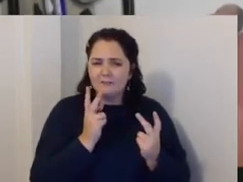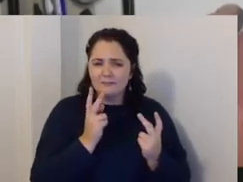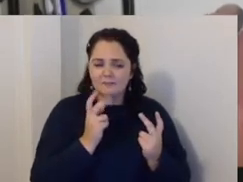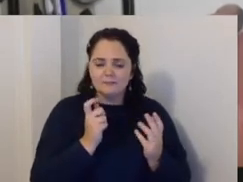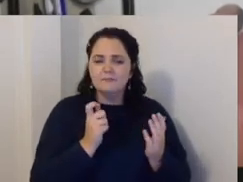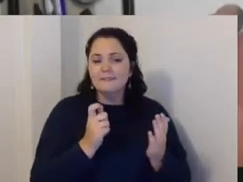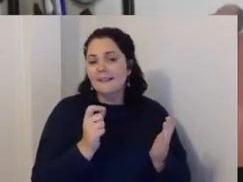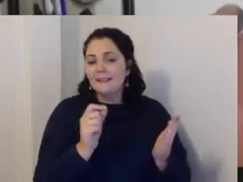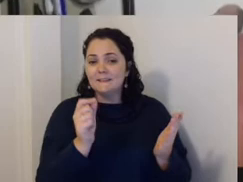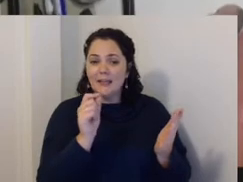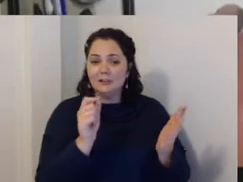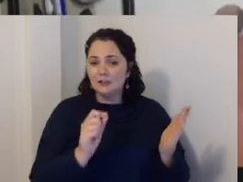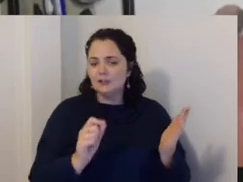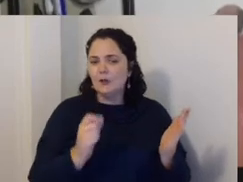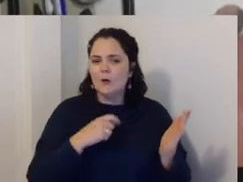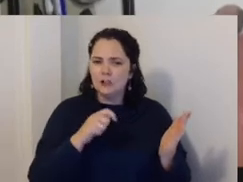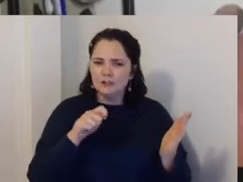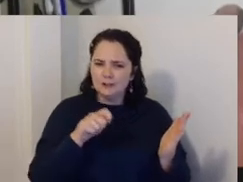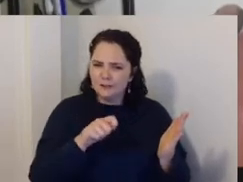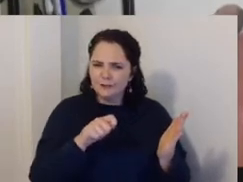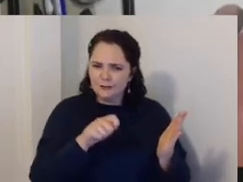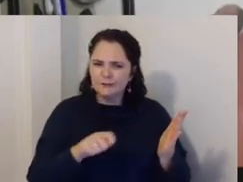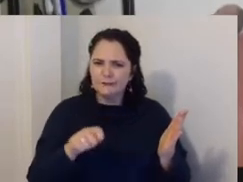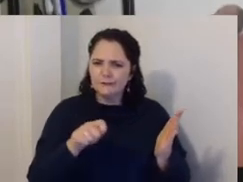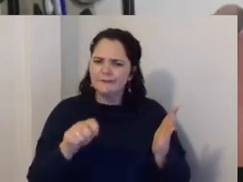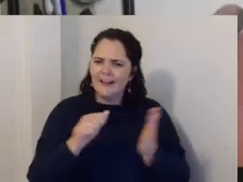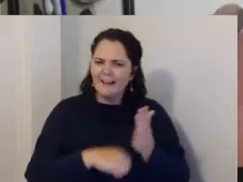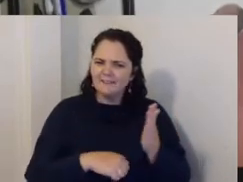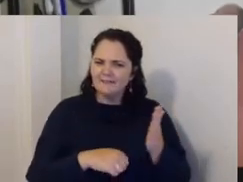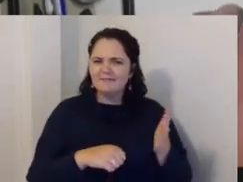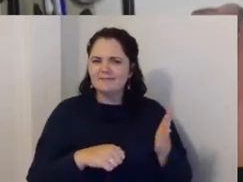are pressing a little bit again you're trying to create a bit of an incision now that doesn't mean